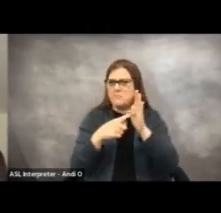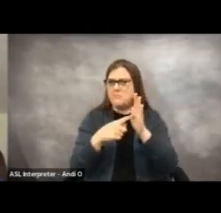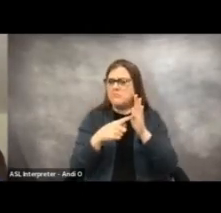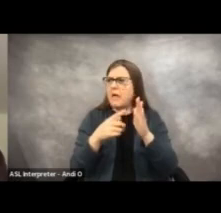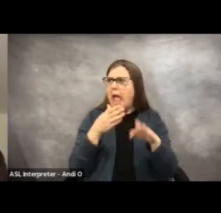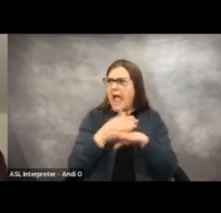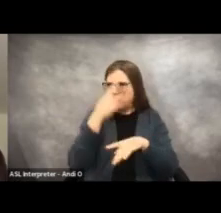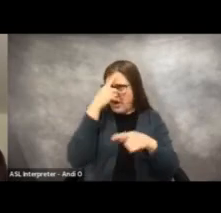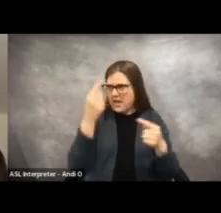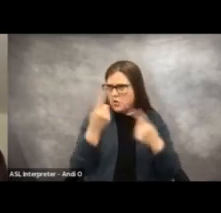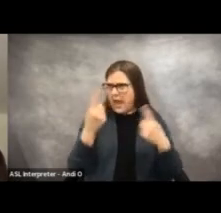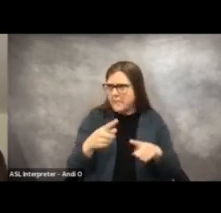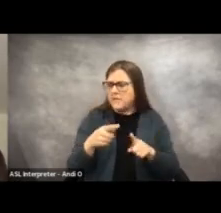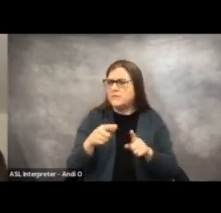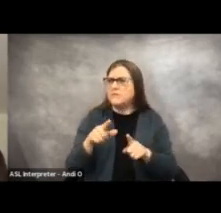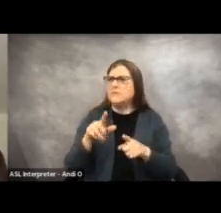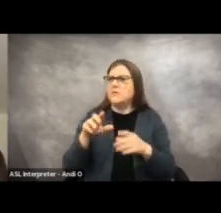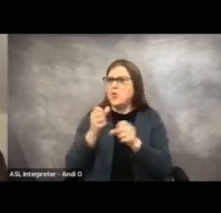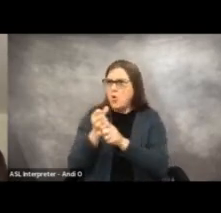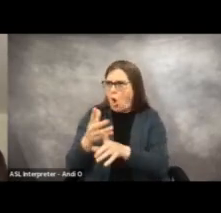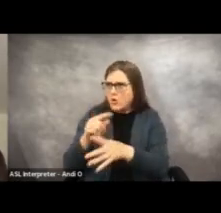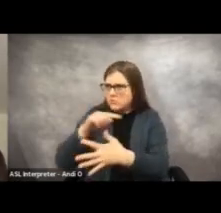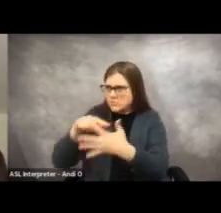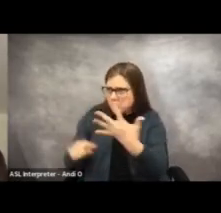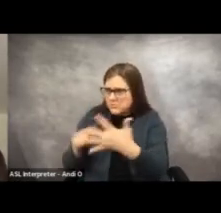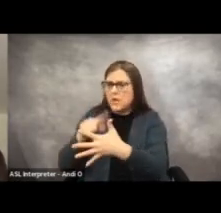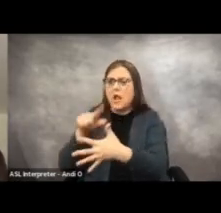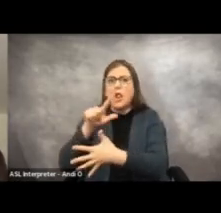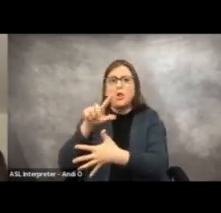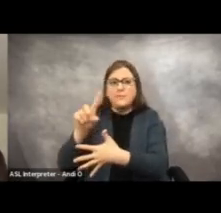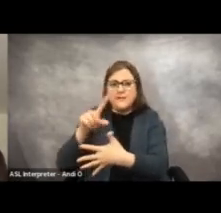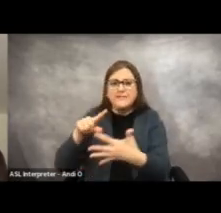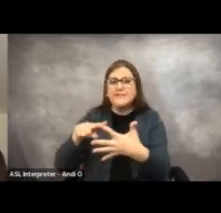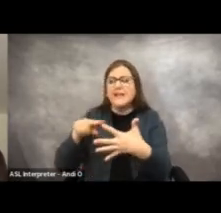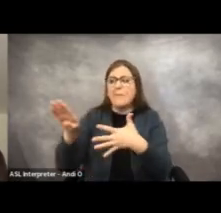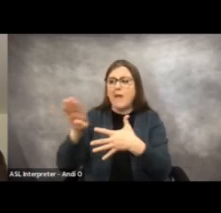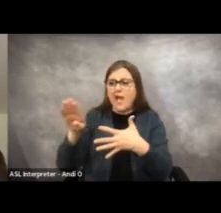like learning disability, developmental delays, behavioral issues, mental health